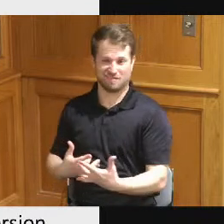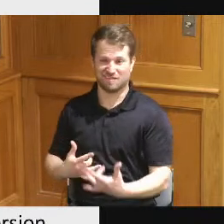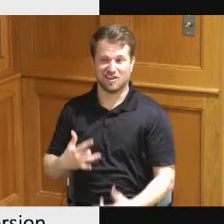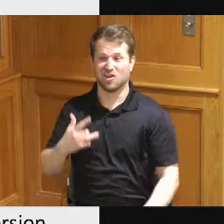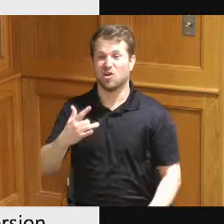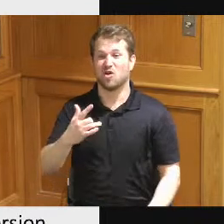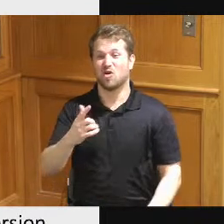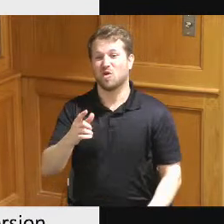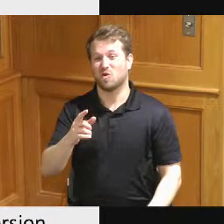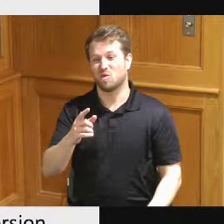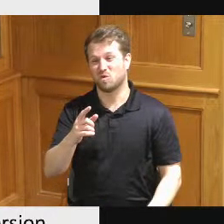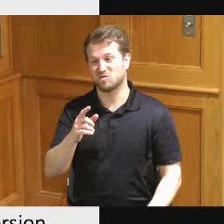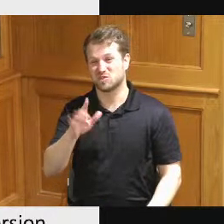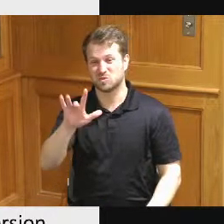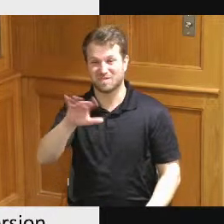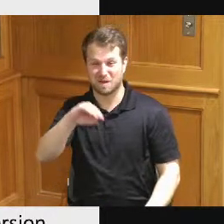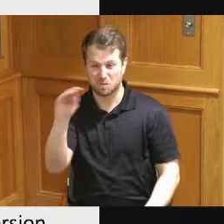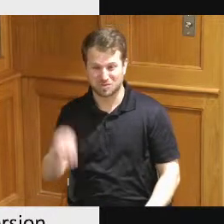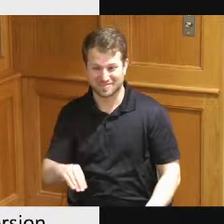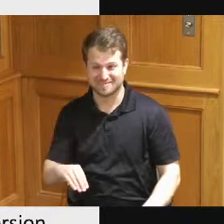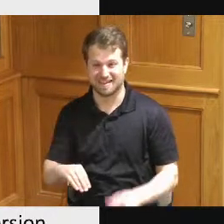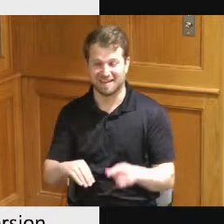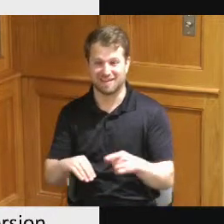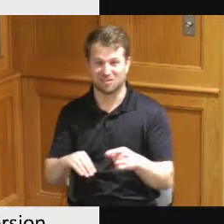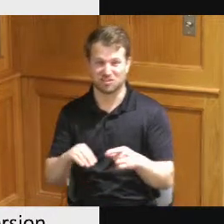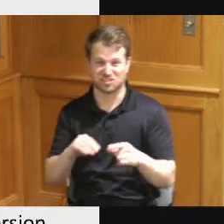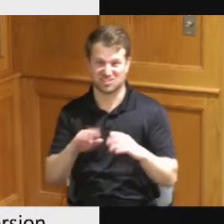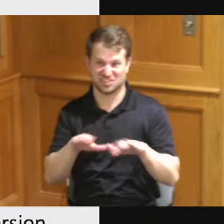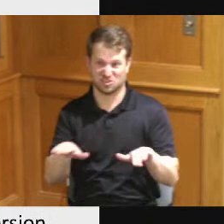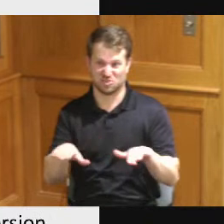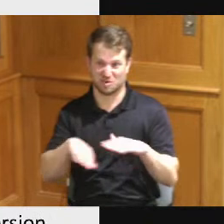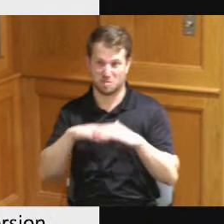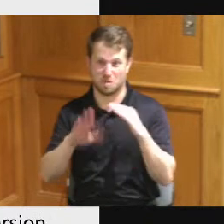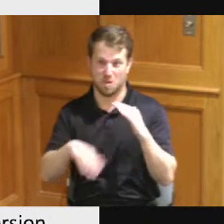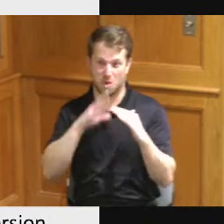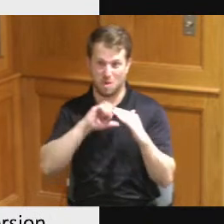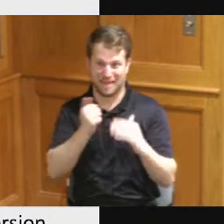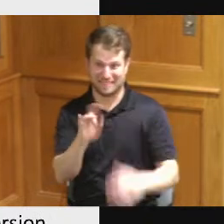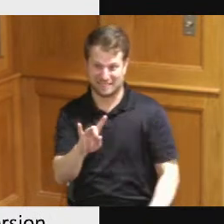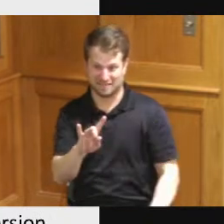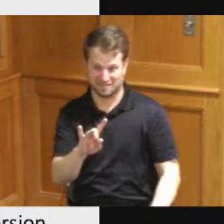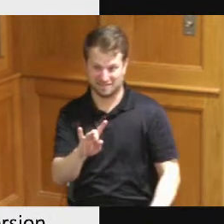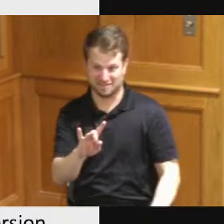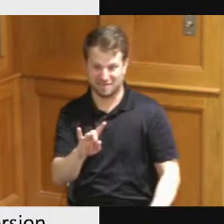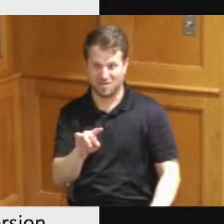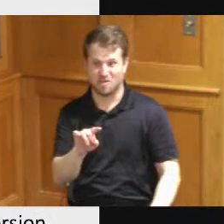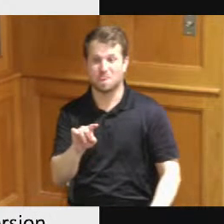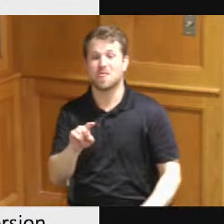in Hamilton County are children under the age of 18 and over half are under the age of 35.